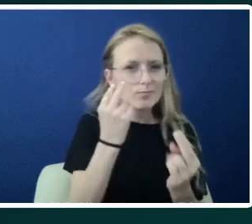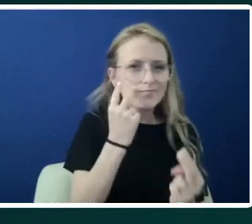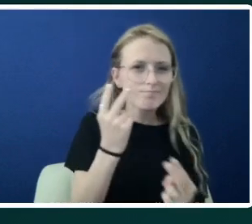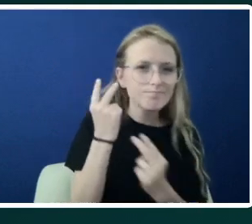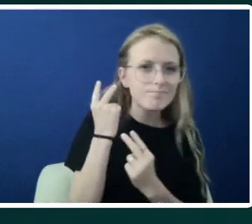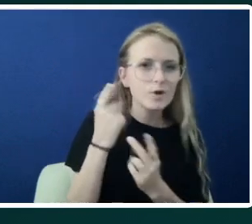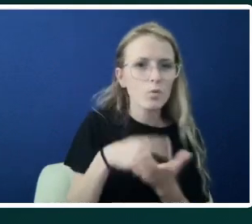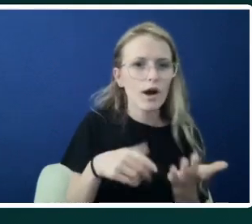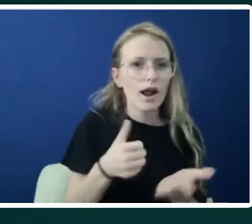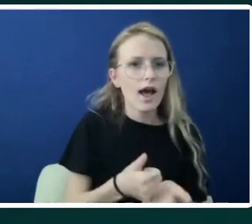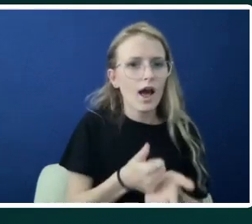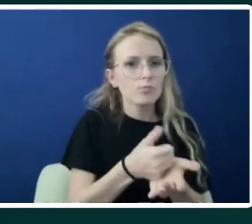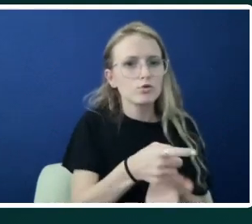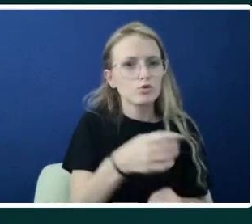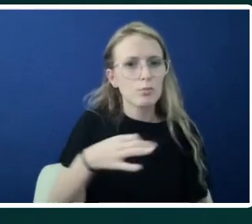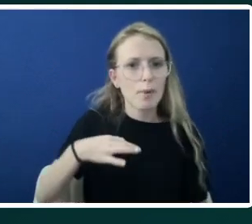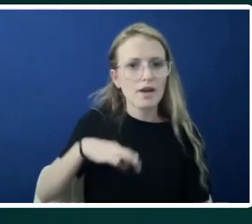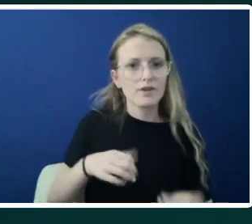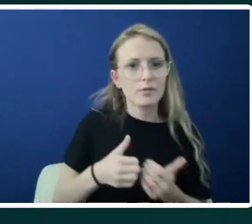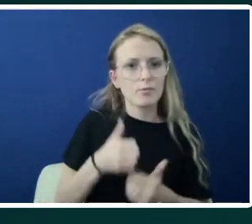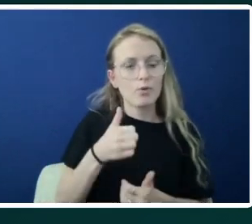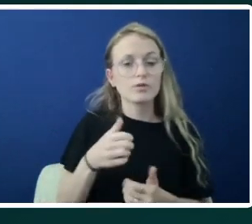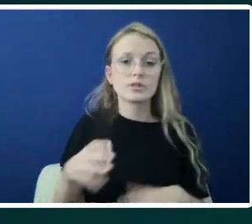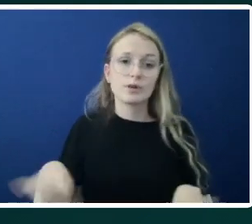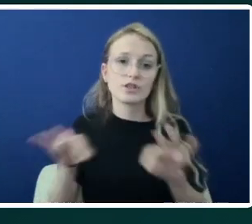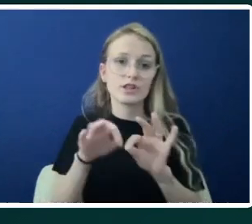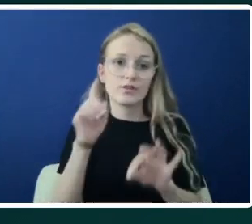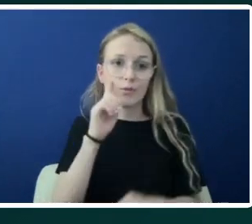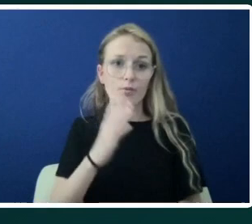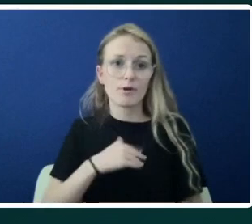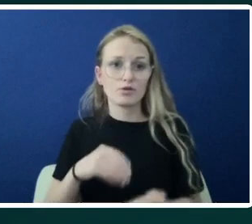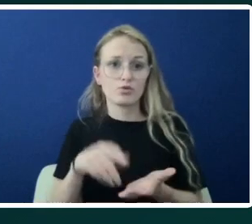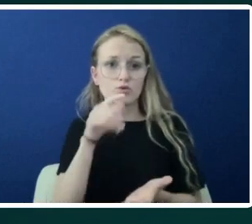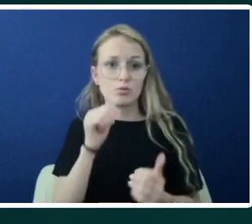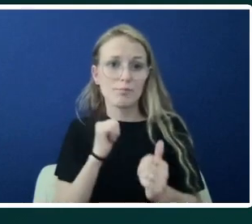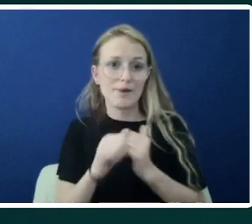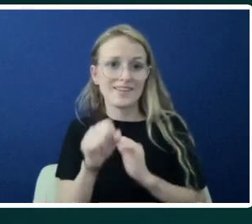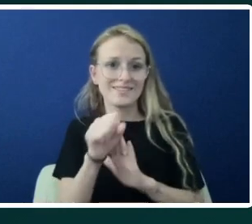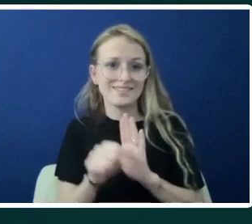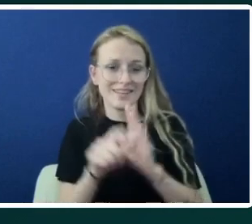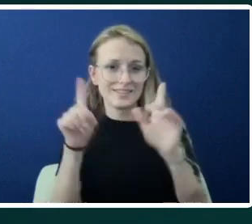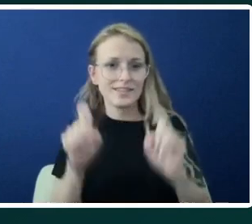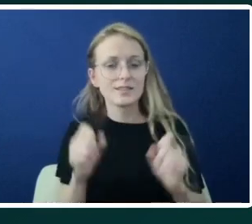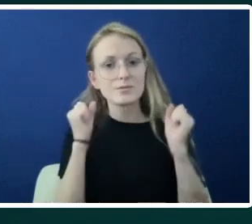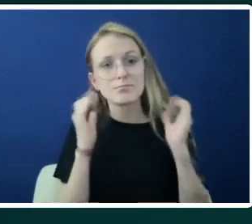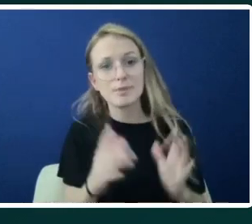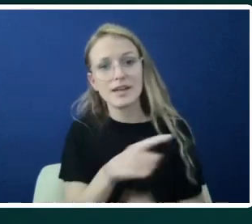particularly for my students who passed the state testing. And I had multiple students probably,